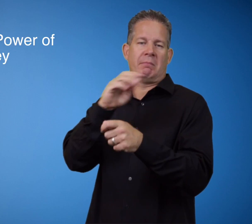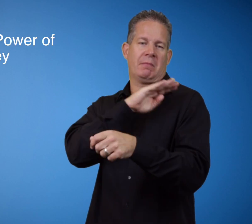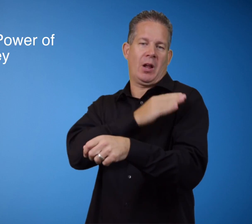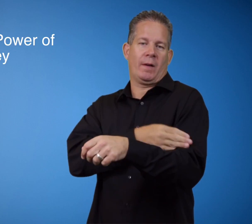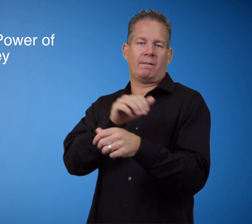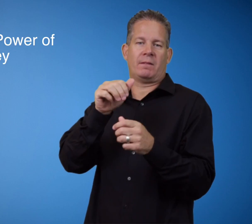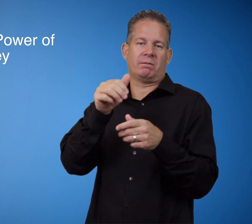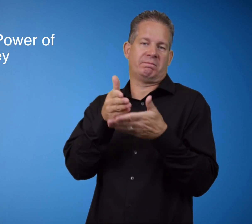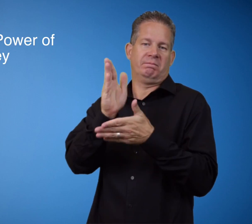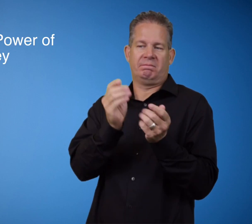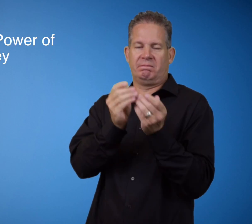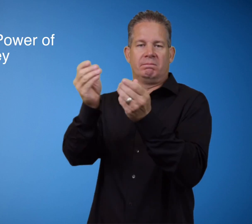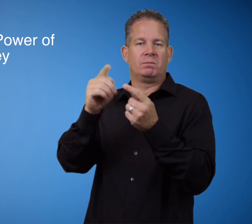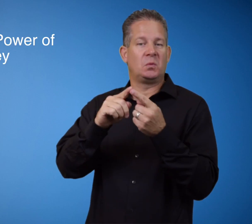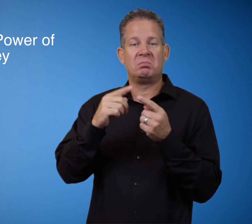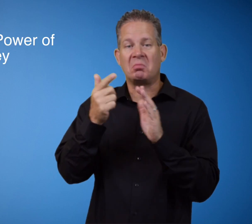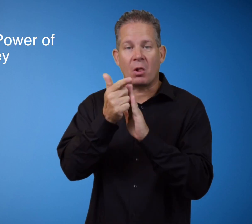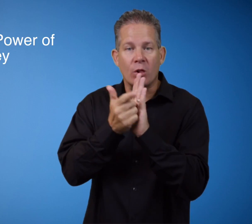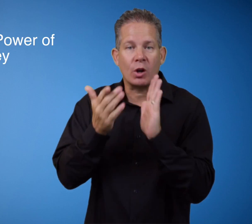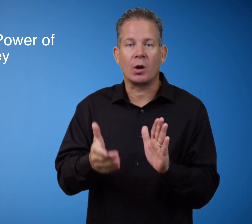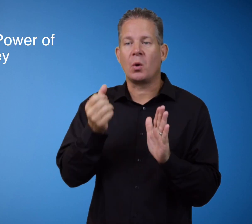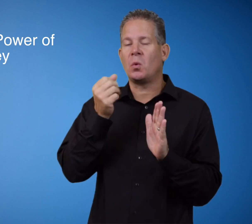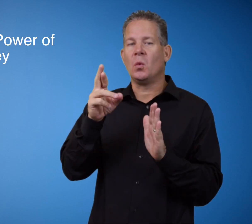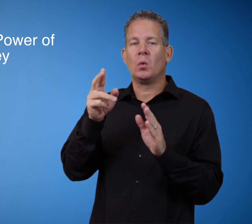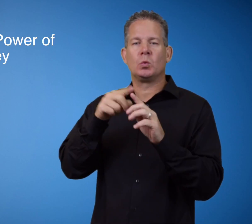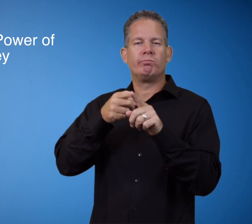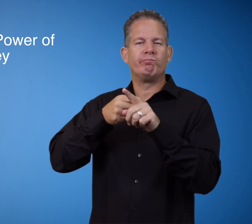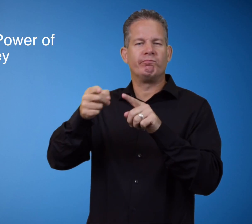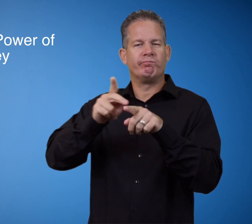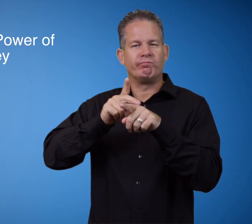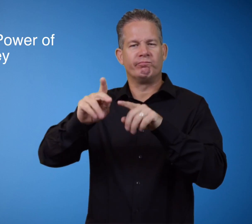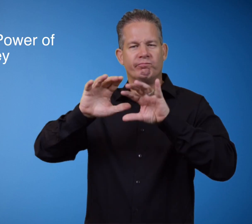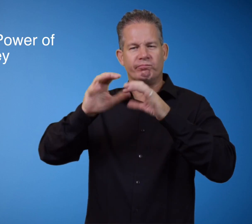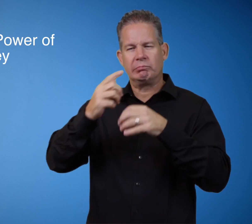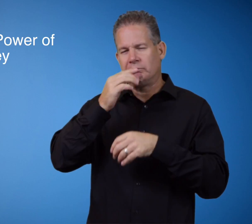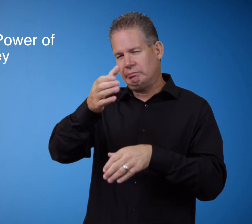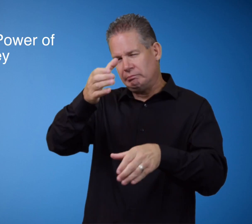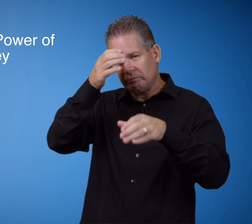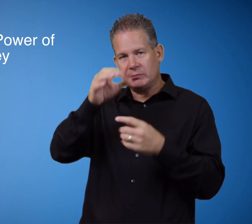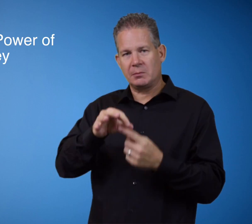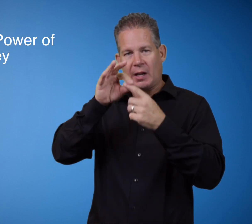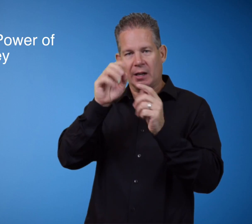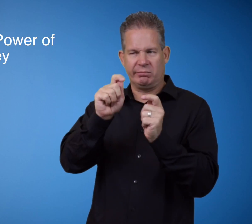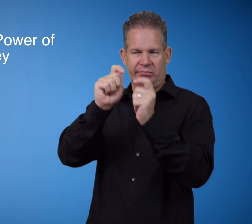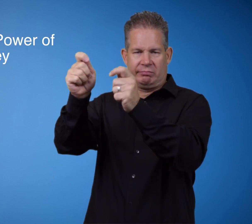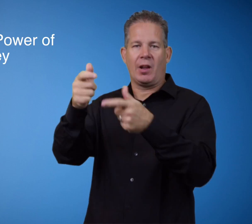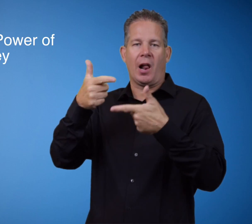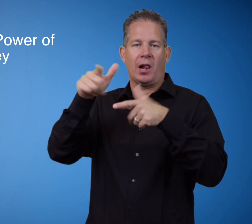The power or rights can be given to an attorney or a specialist that knows much